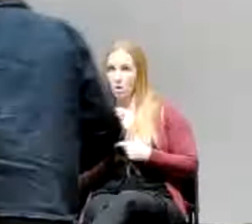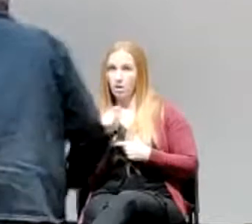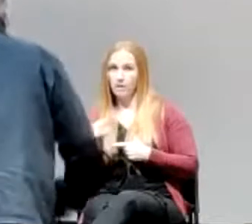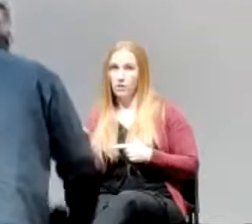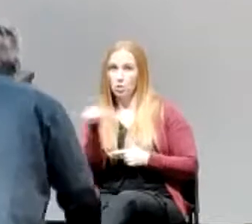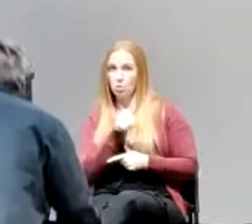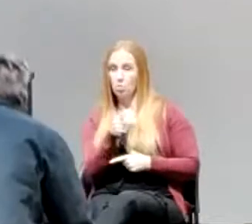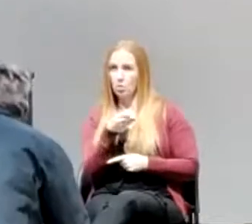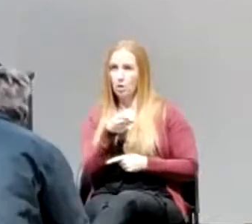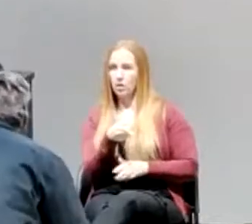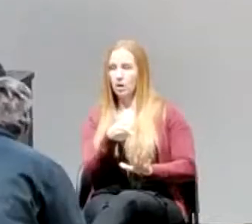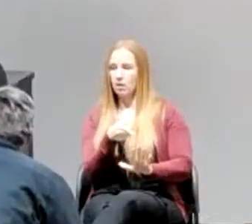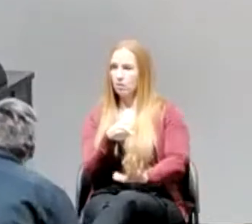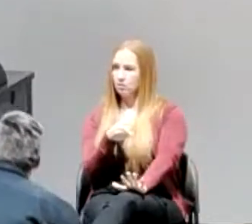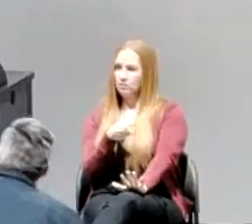Here is the thing, the president